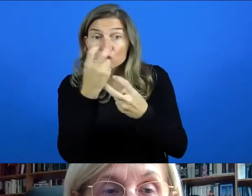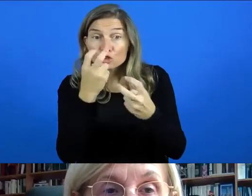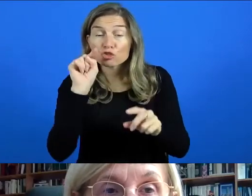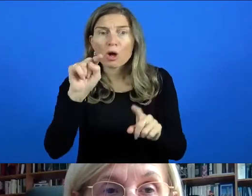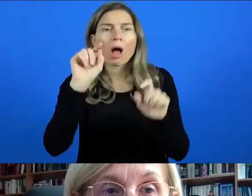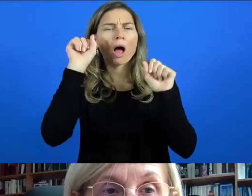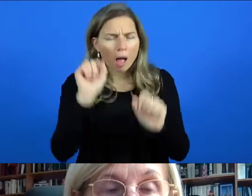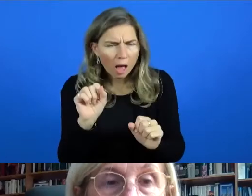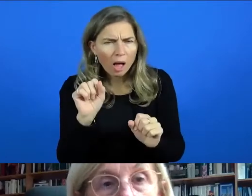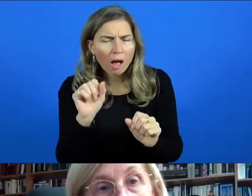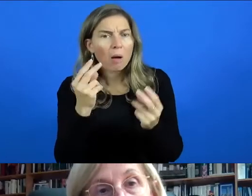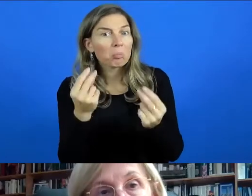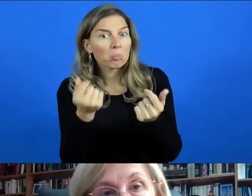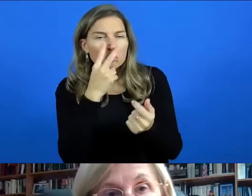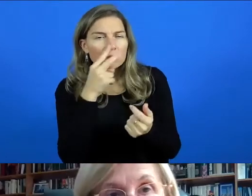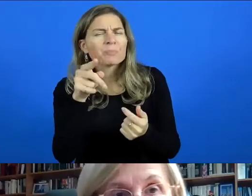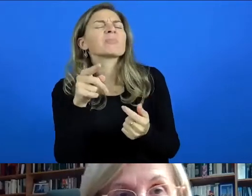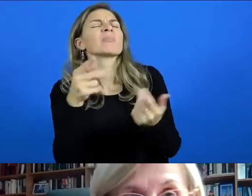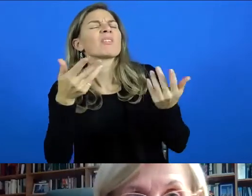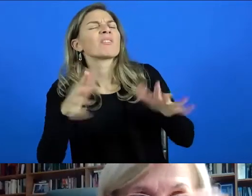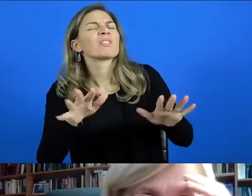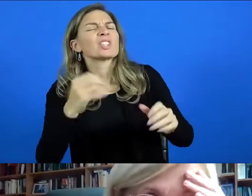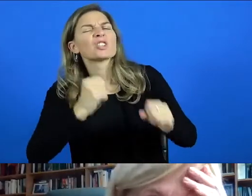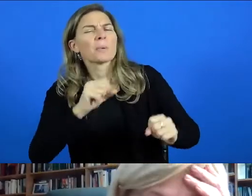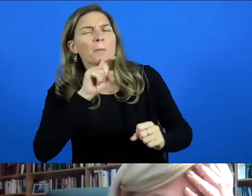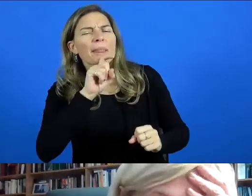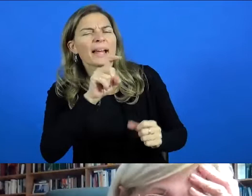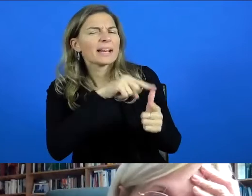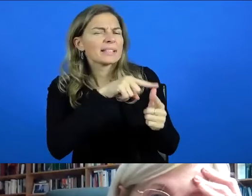what has been complained about in different ,